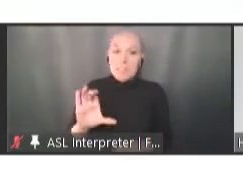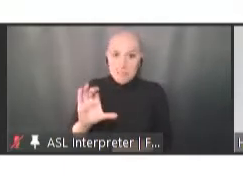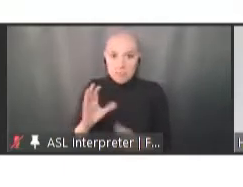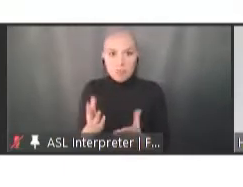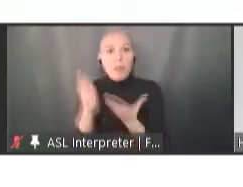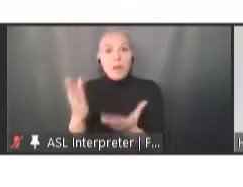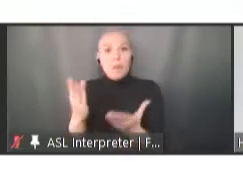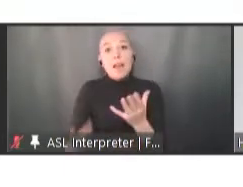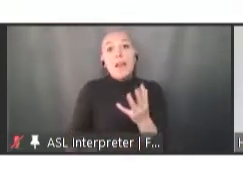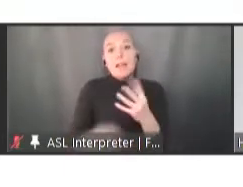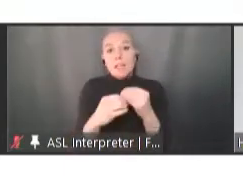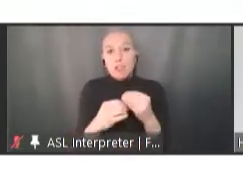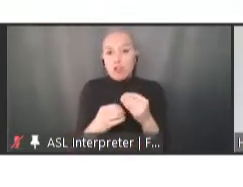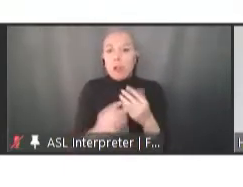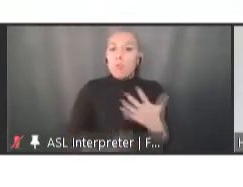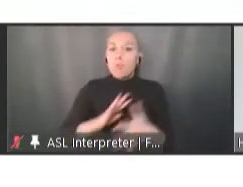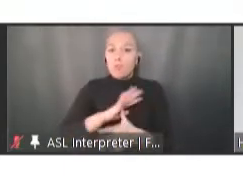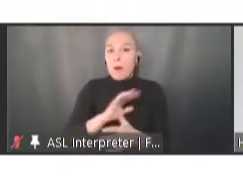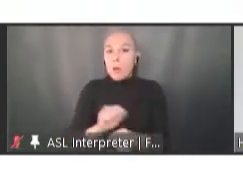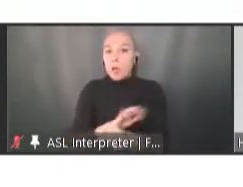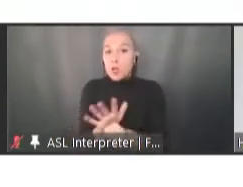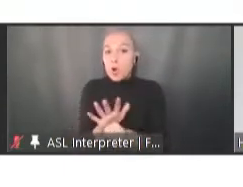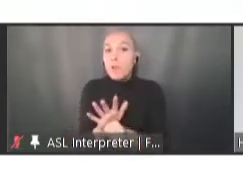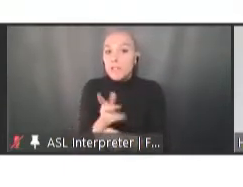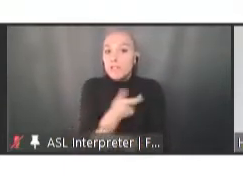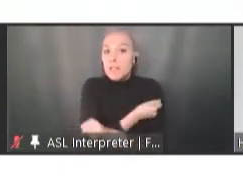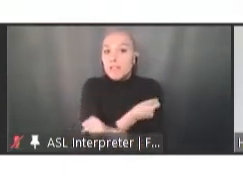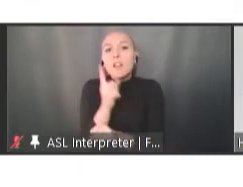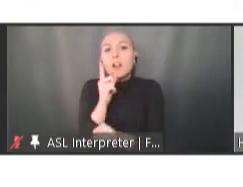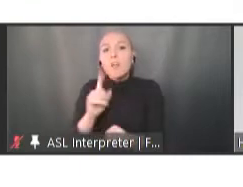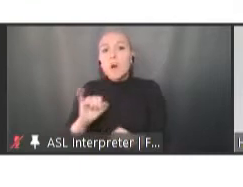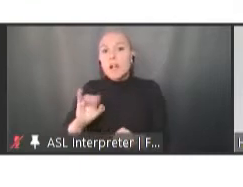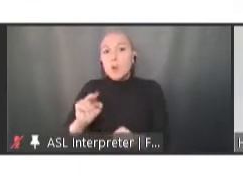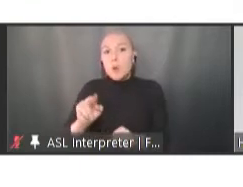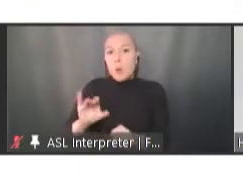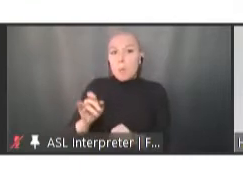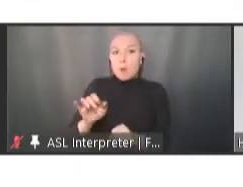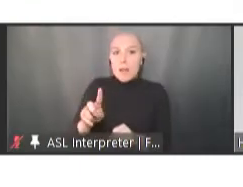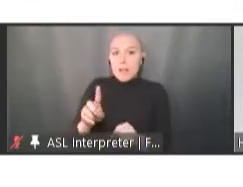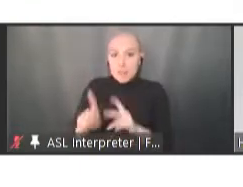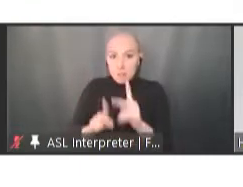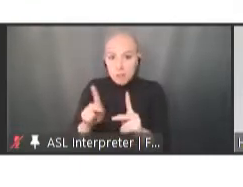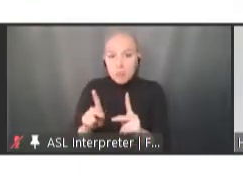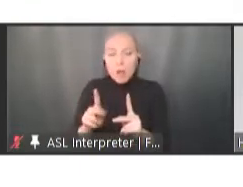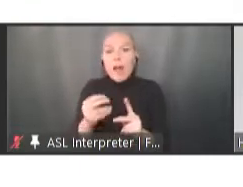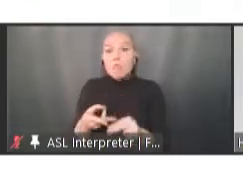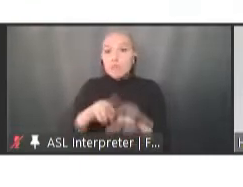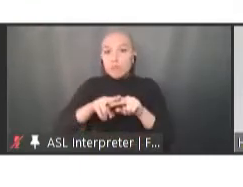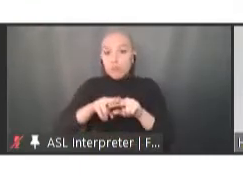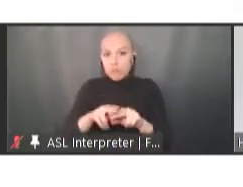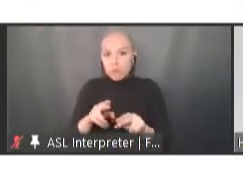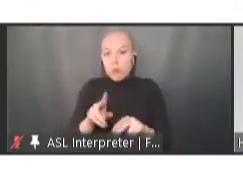for immunocompromised persons and booster doses for those persons aged 18 years and older.